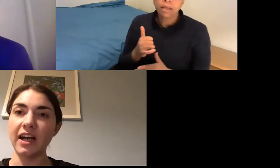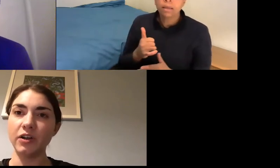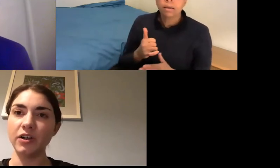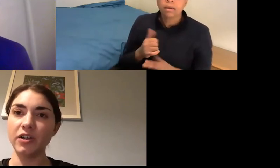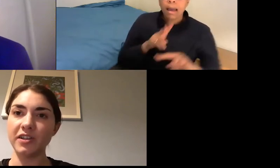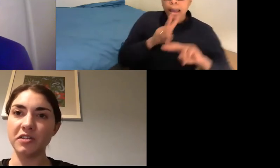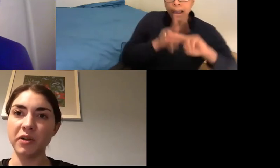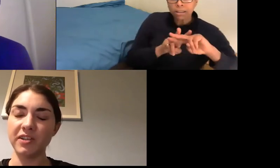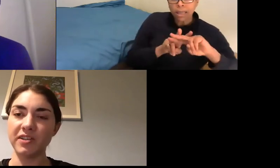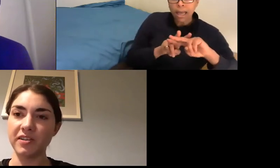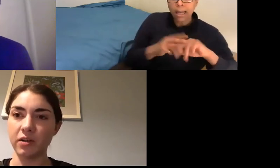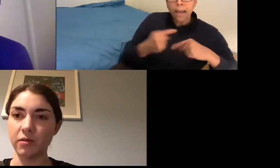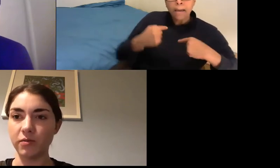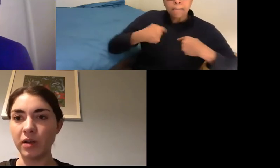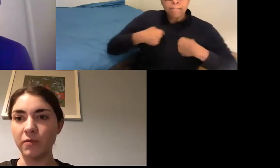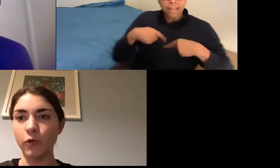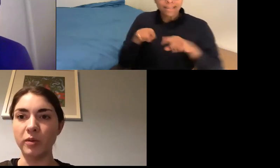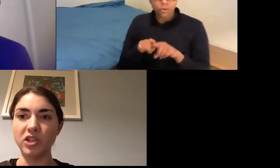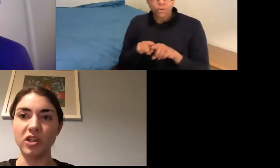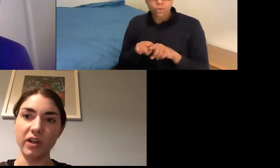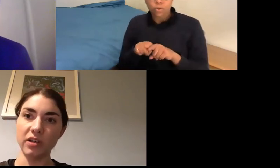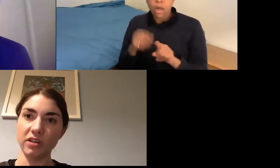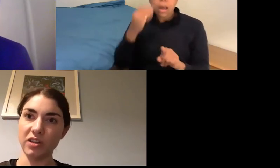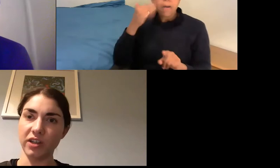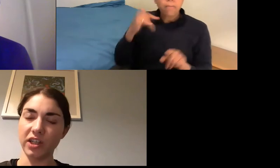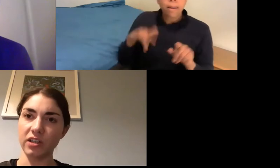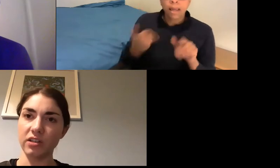How can those experiences kind of inform each other do you think?